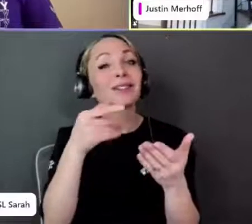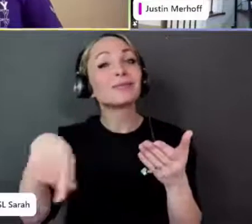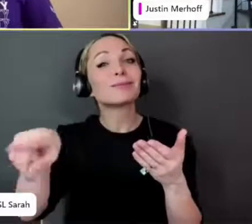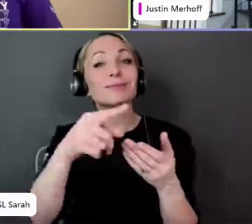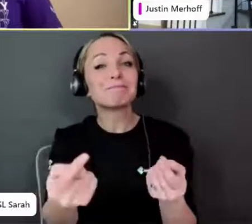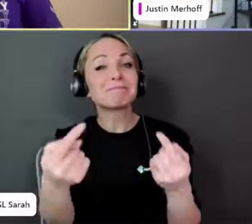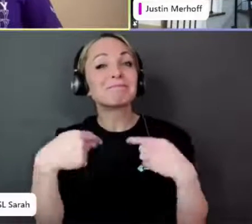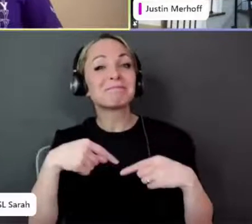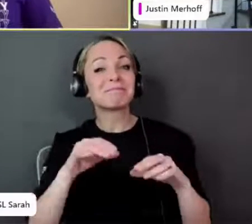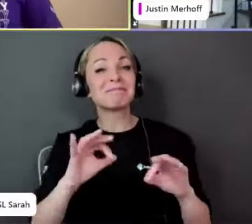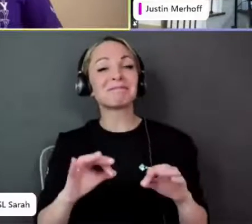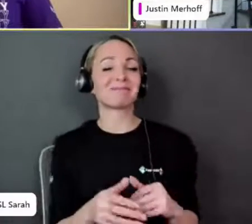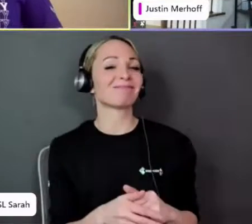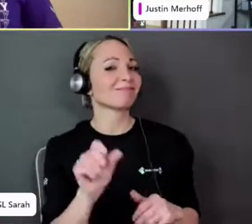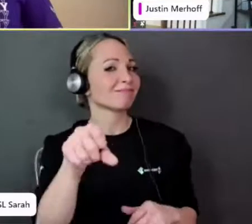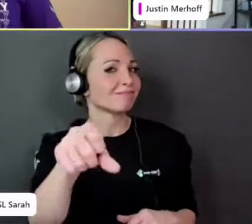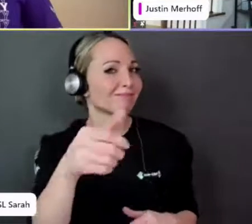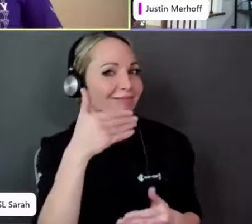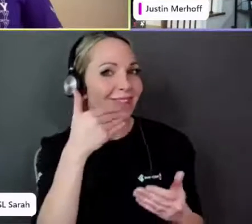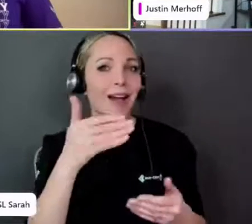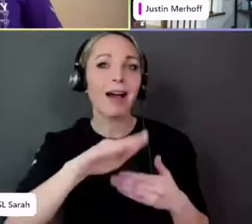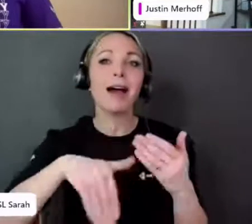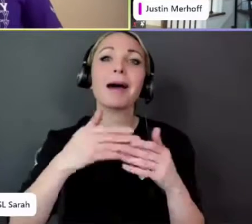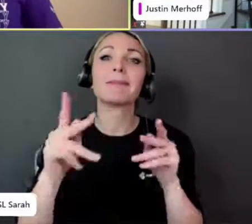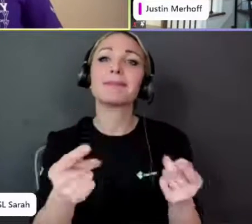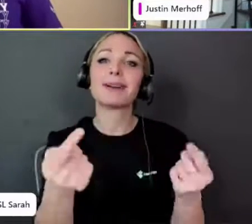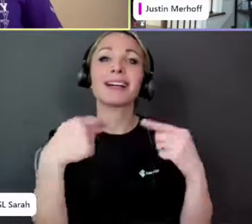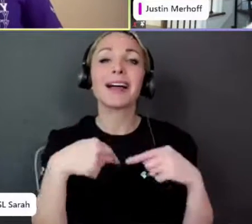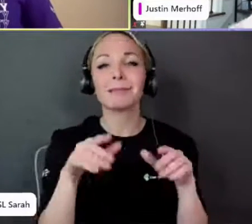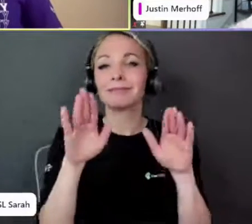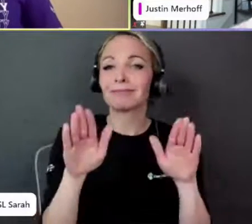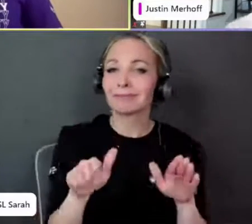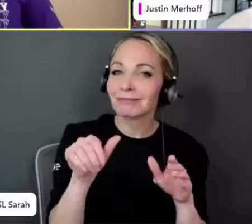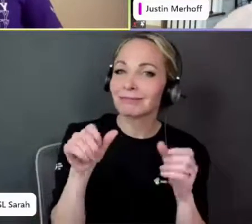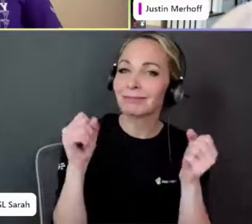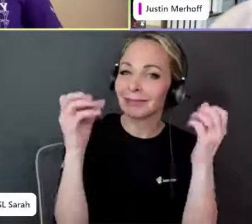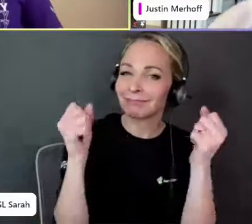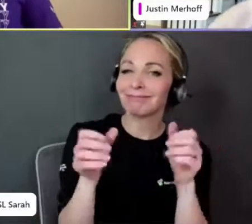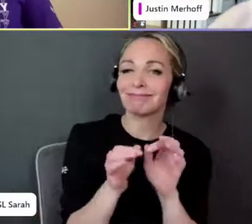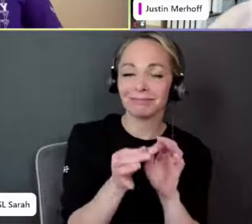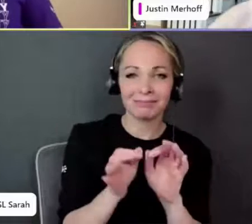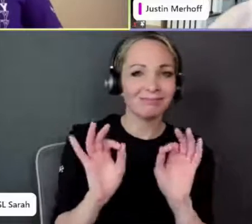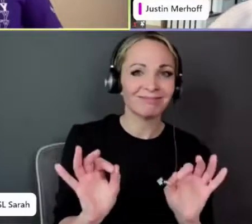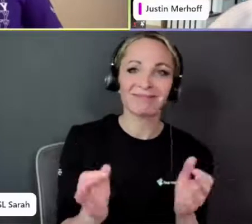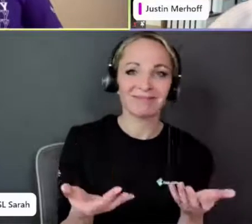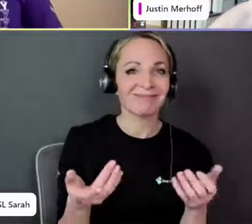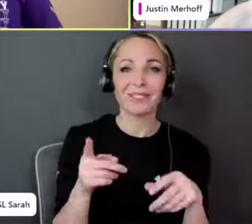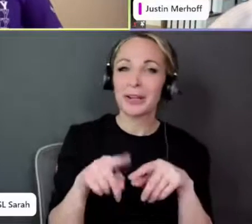Yeah, thanks so much to all of our attendees and our wonderful ASL interpreters. Couldn't do it without you.